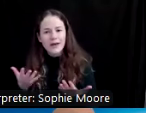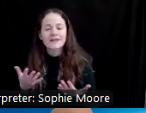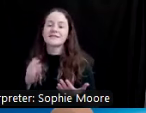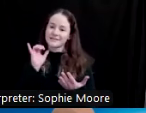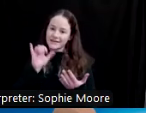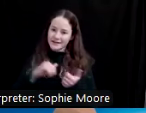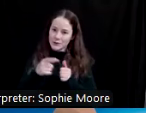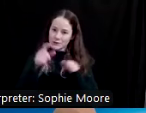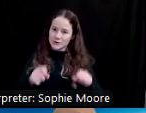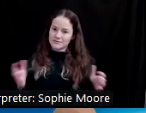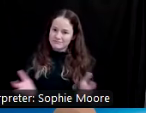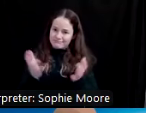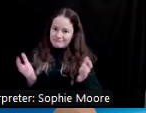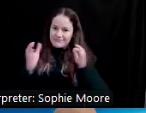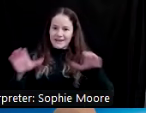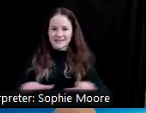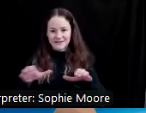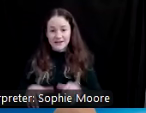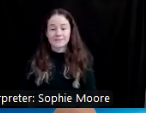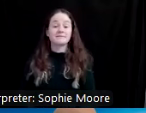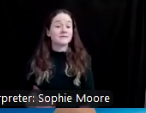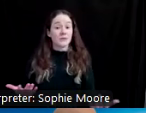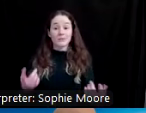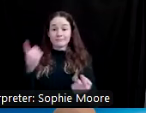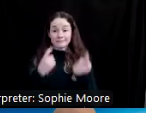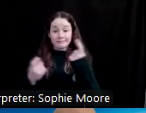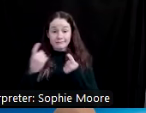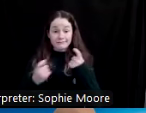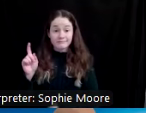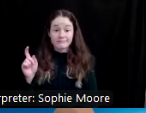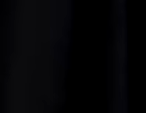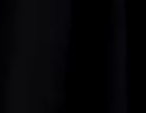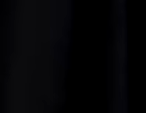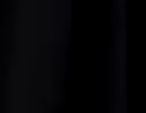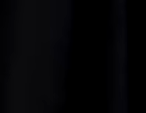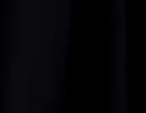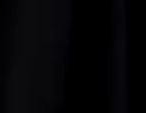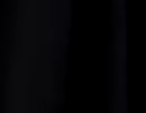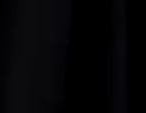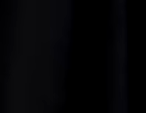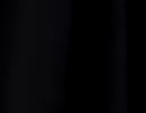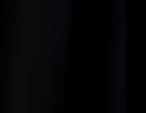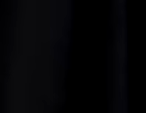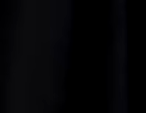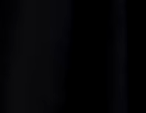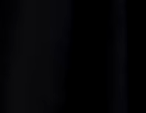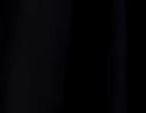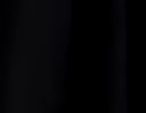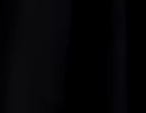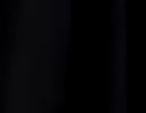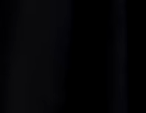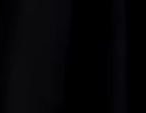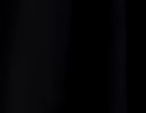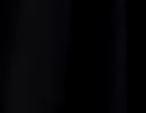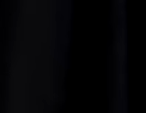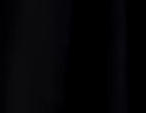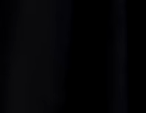And any questions,